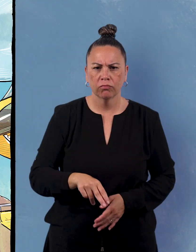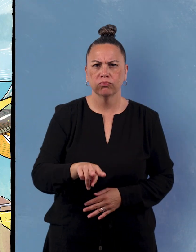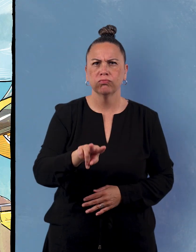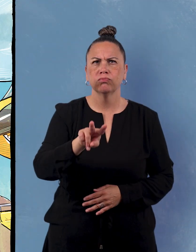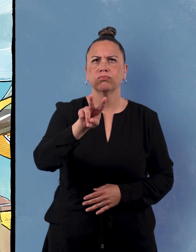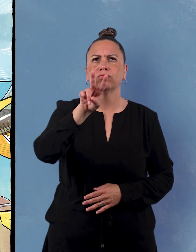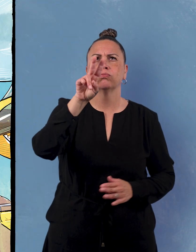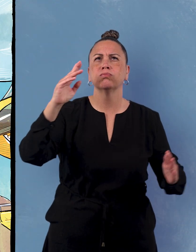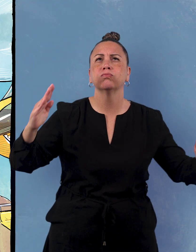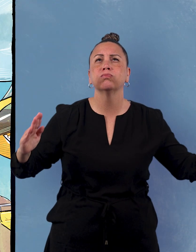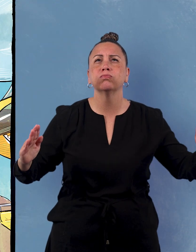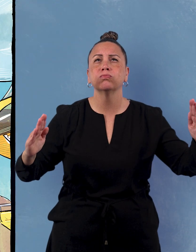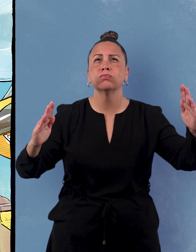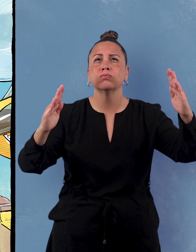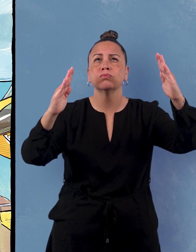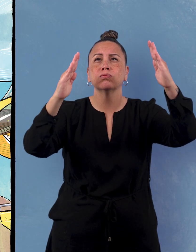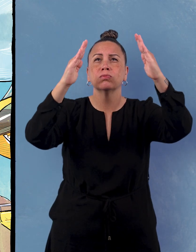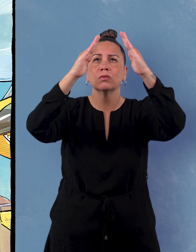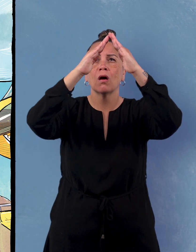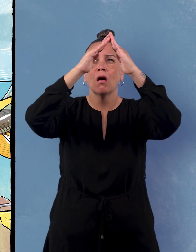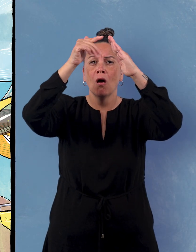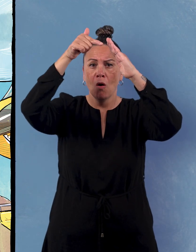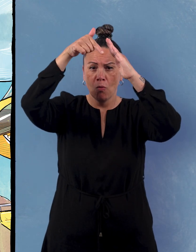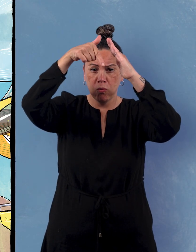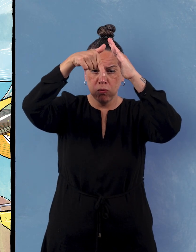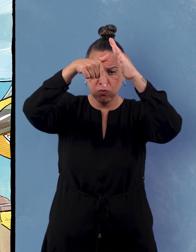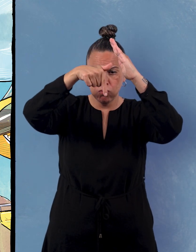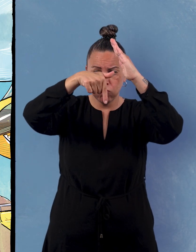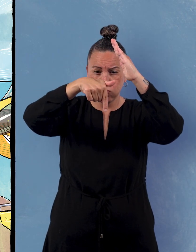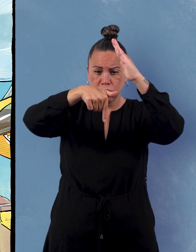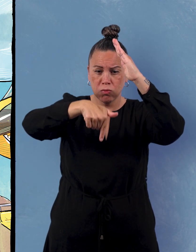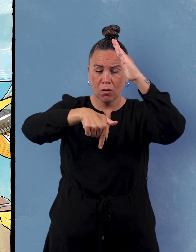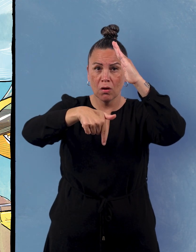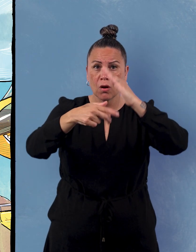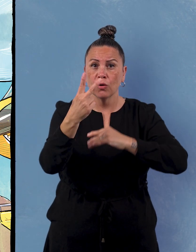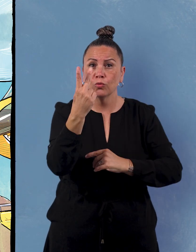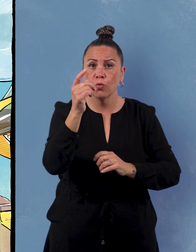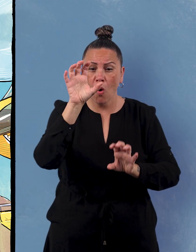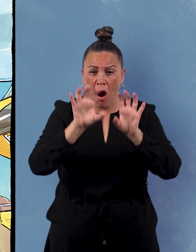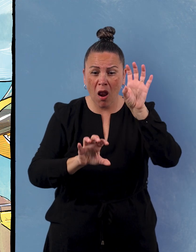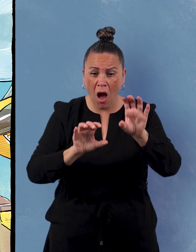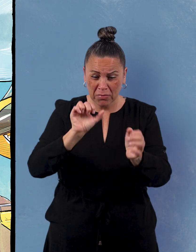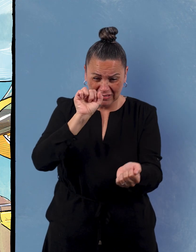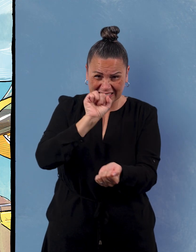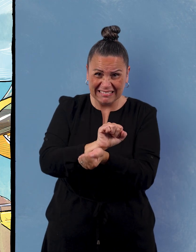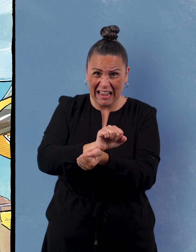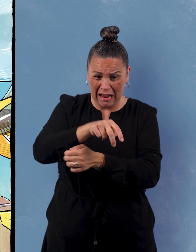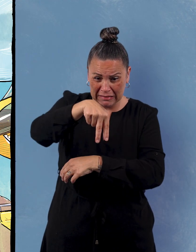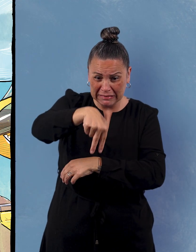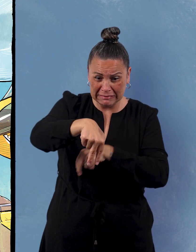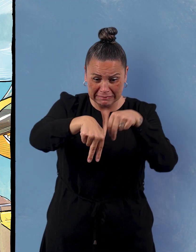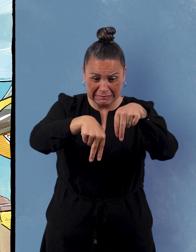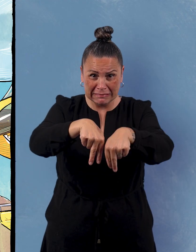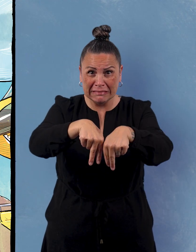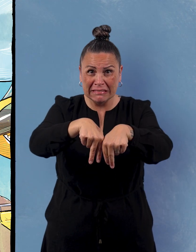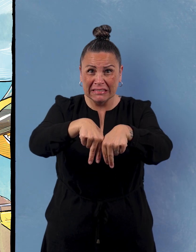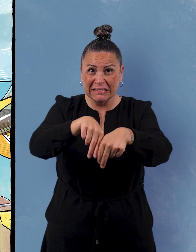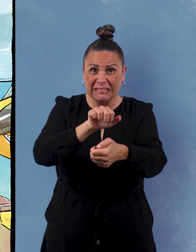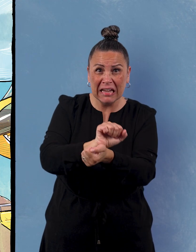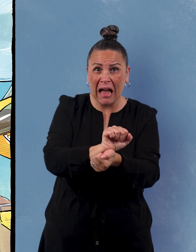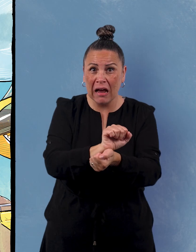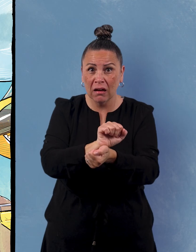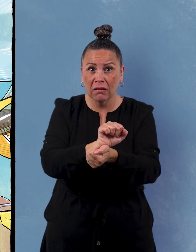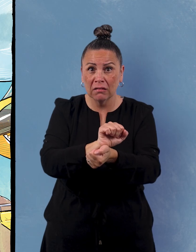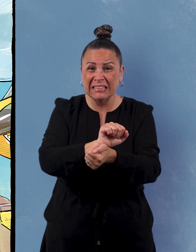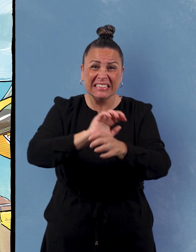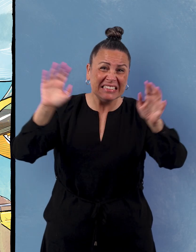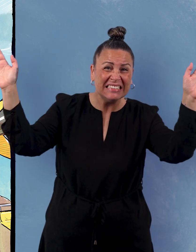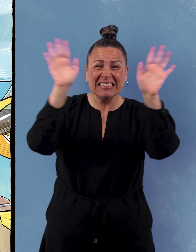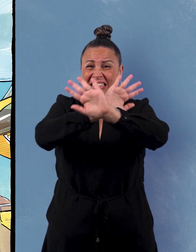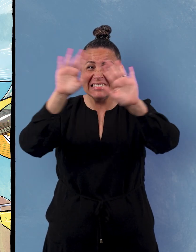Climbers are stranded on a steep mountain slope.